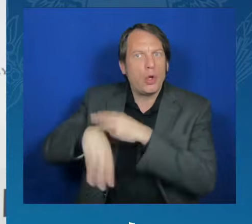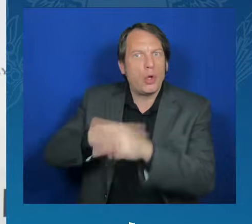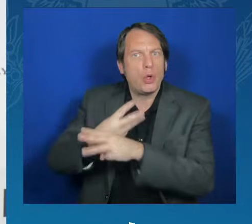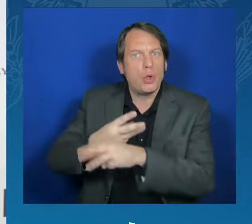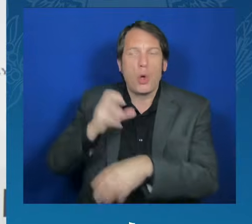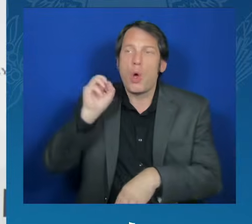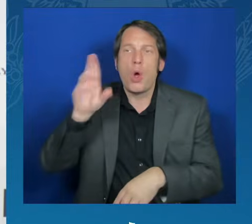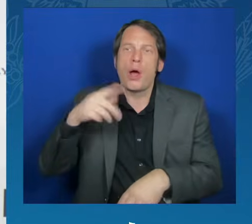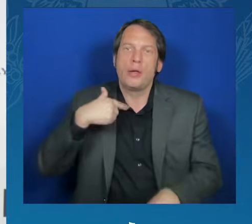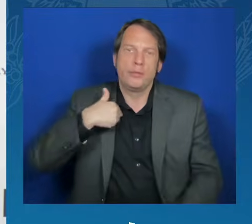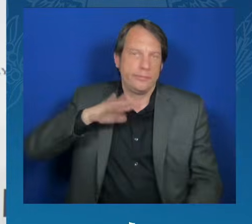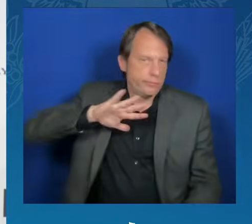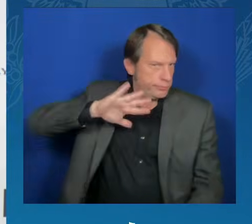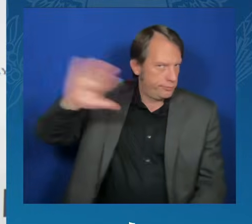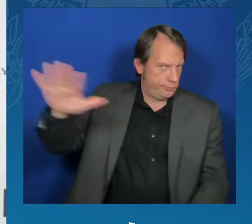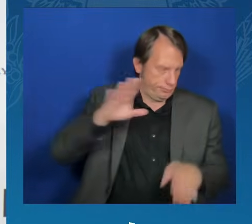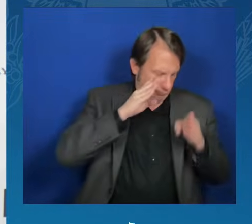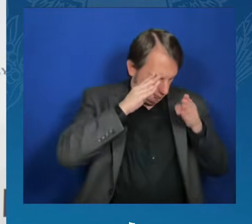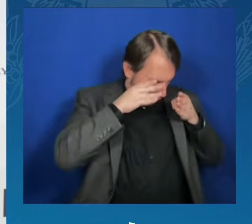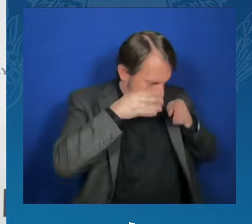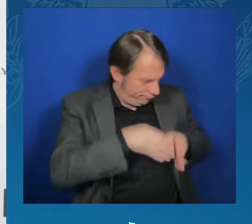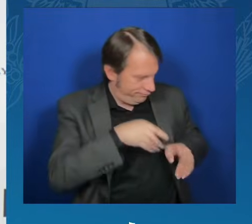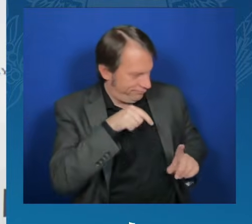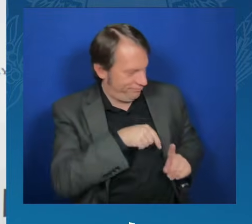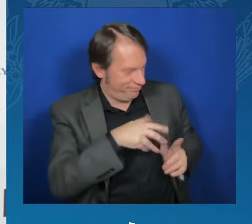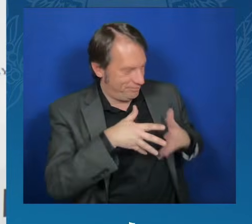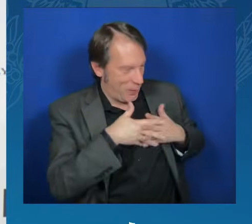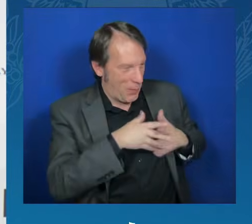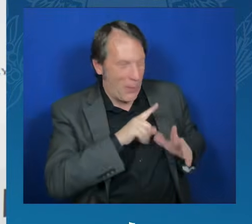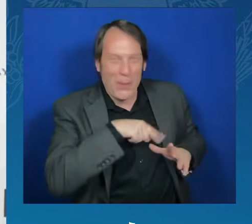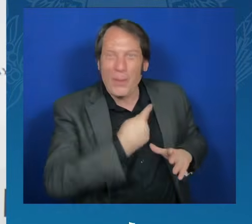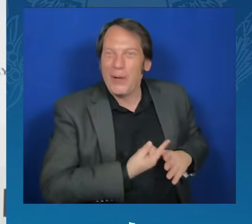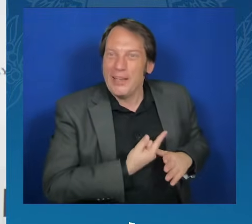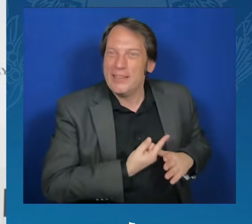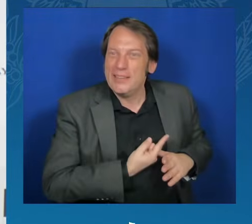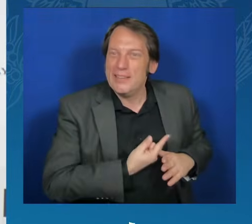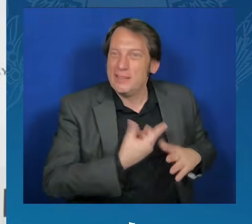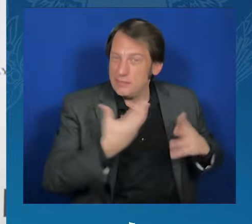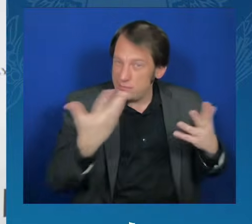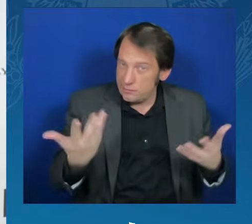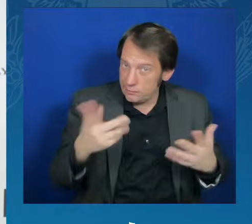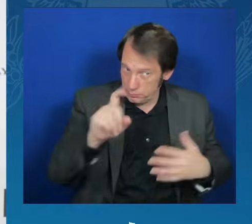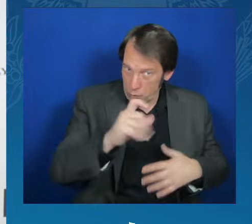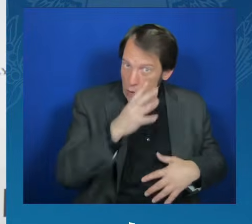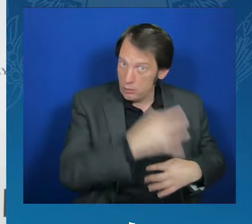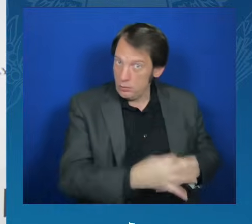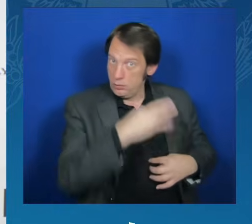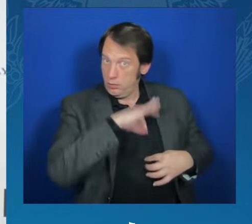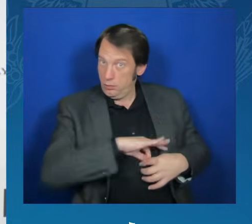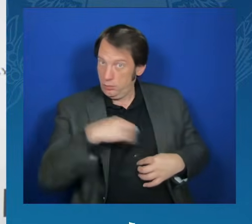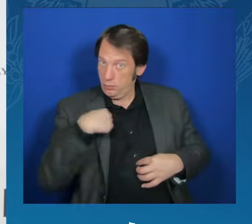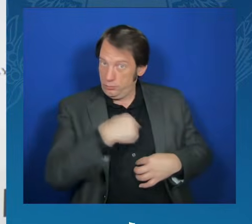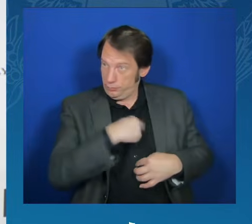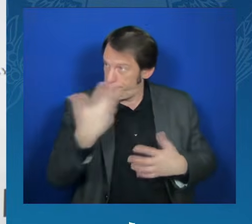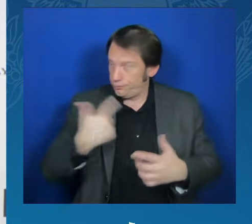Whether it is in our interest to defend longstanding rules and norms that have provided